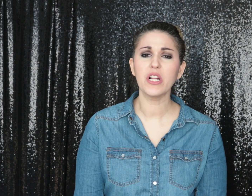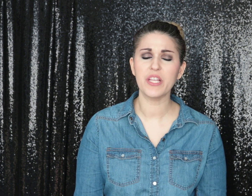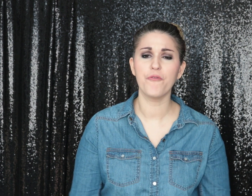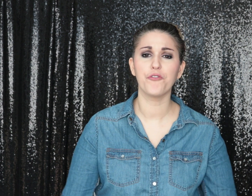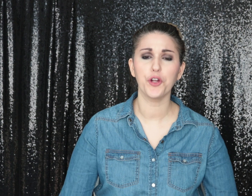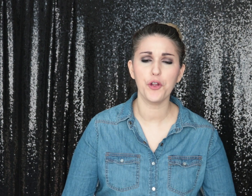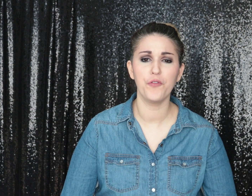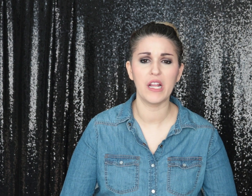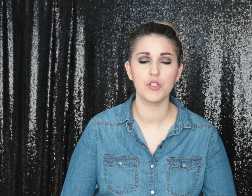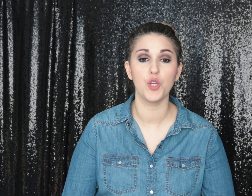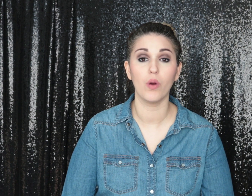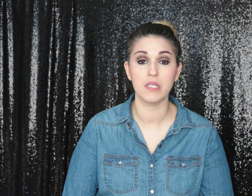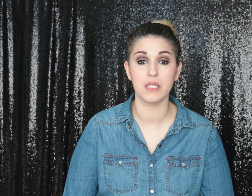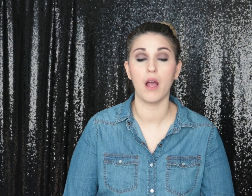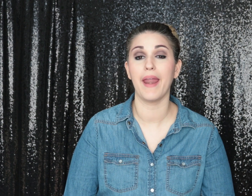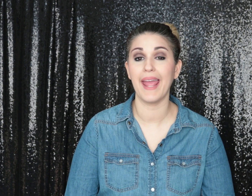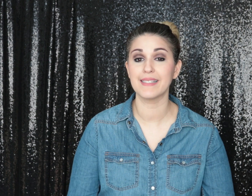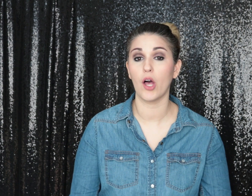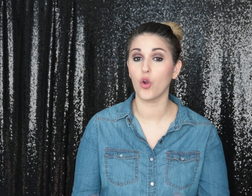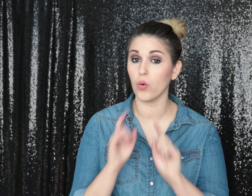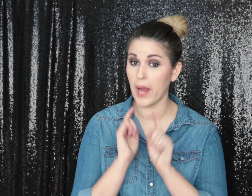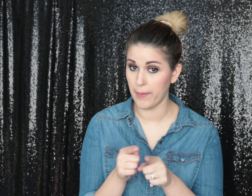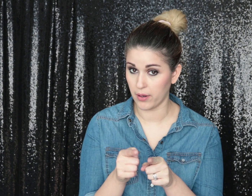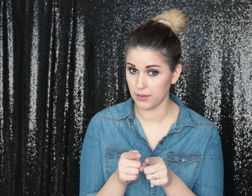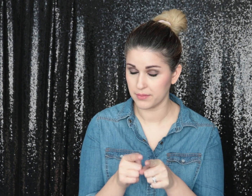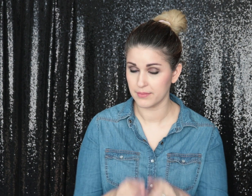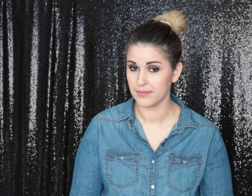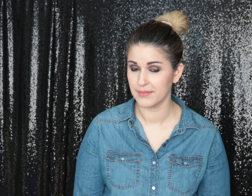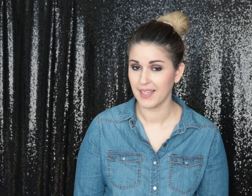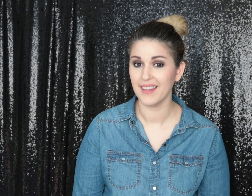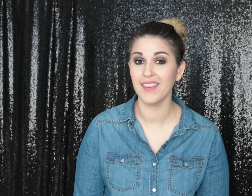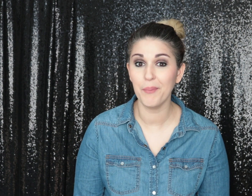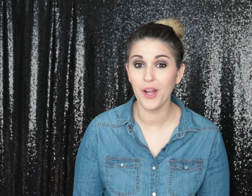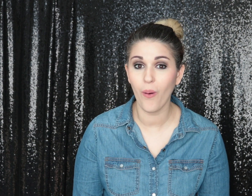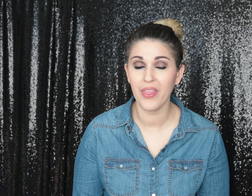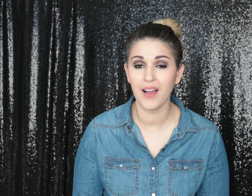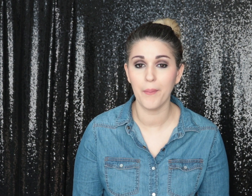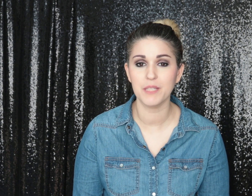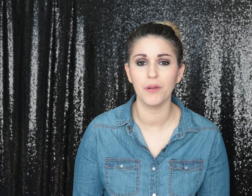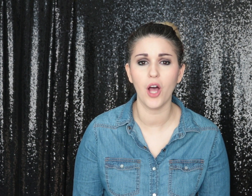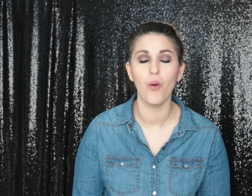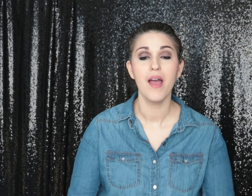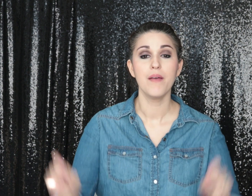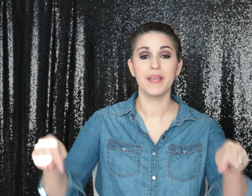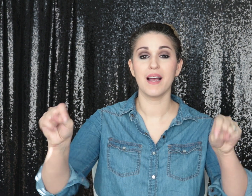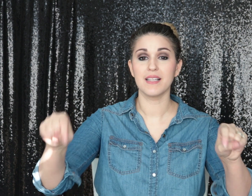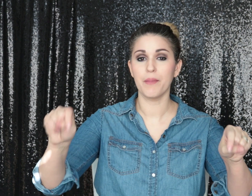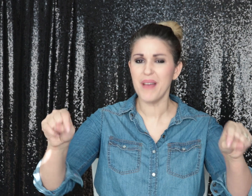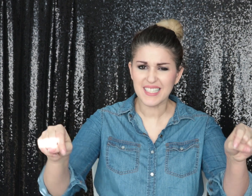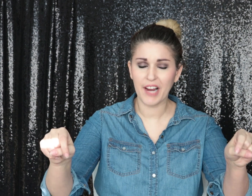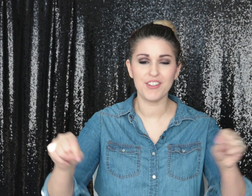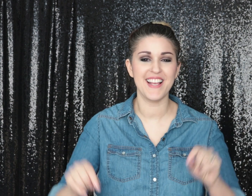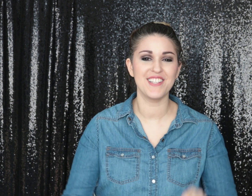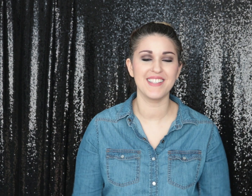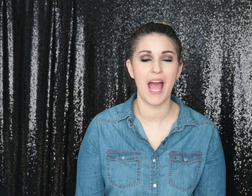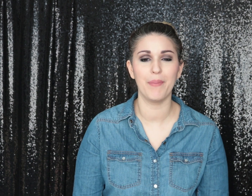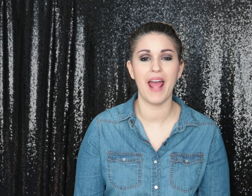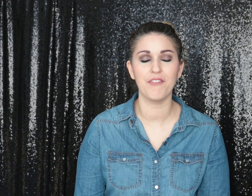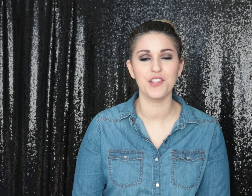What are some further videos you want to see on Asl Grammar? Let me know in the comments below because the best conversations happen after